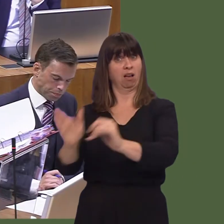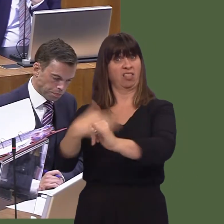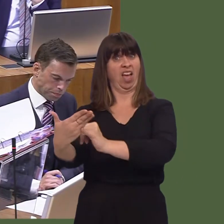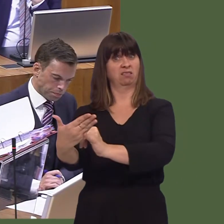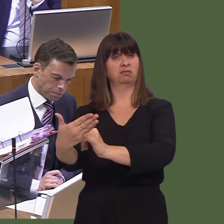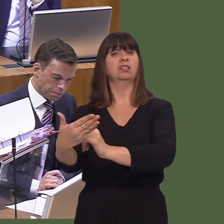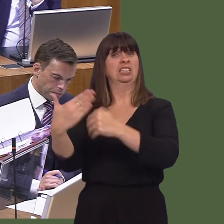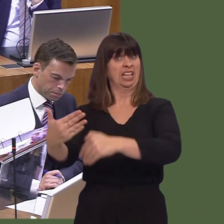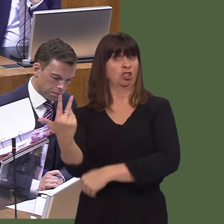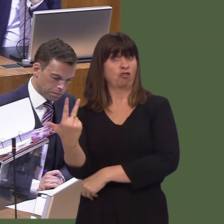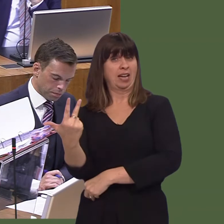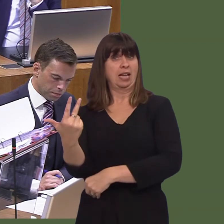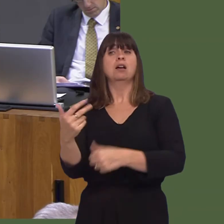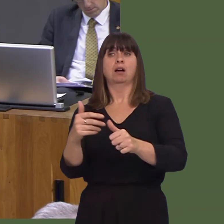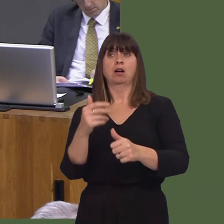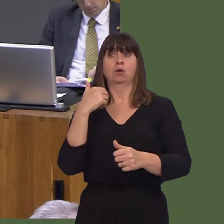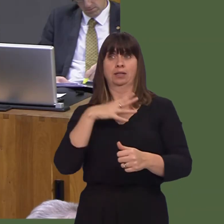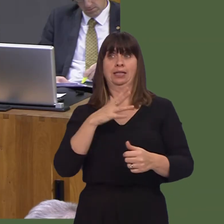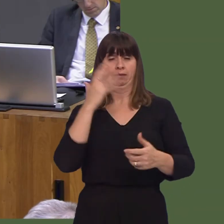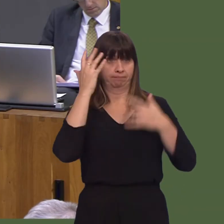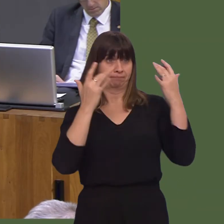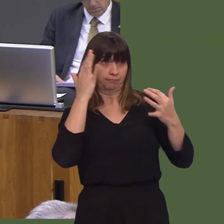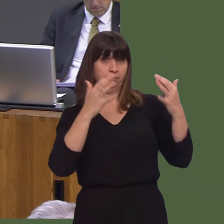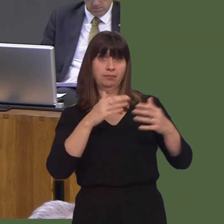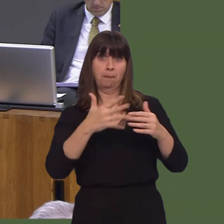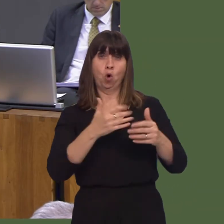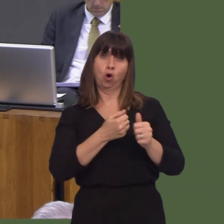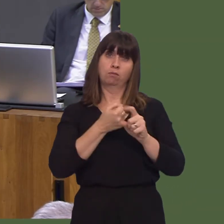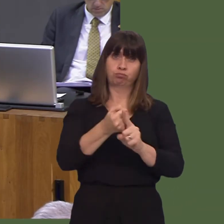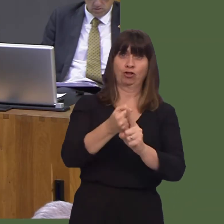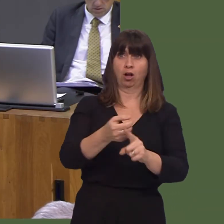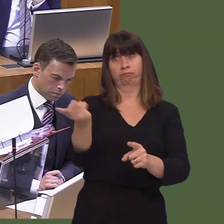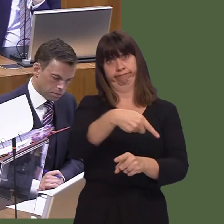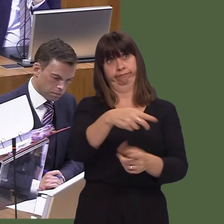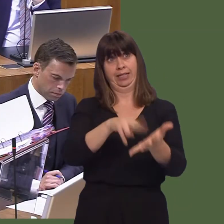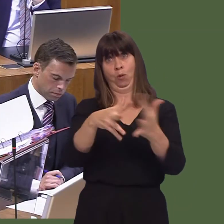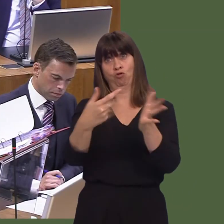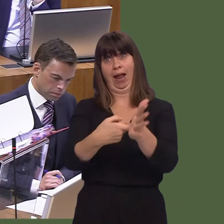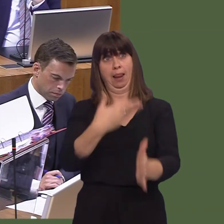there is commensurate to the line being in existence, so that would put further pressure on Network Rail to put the line back in place.